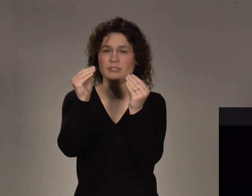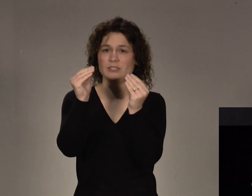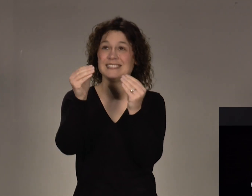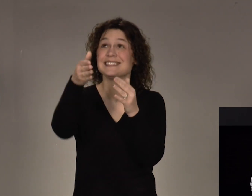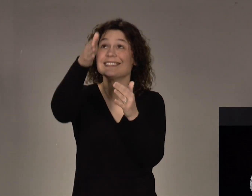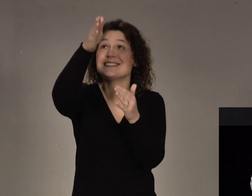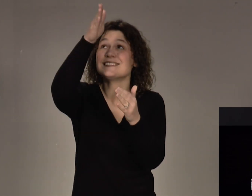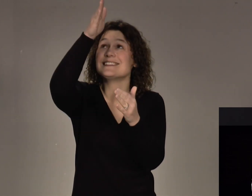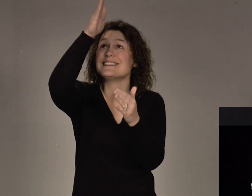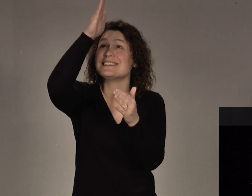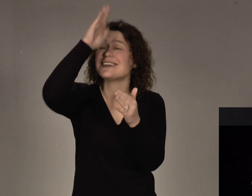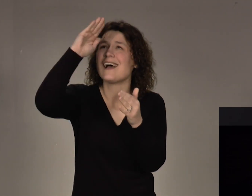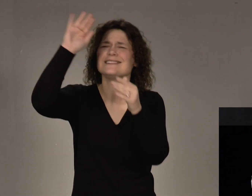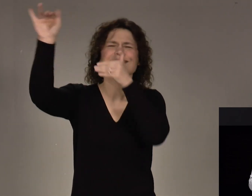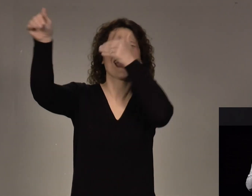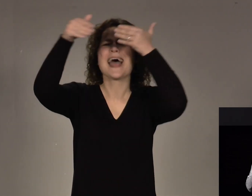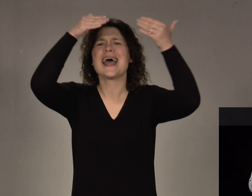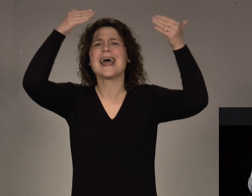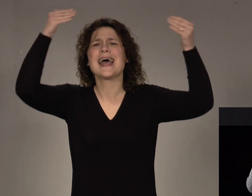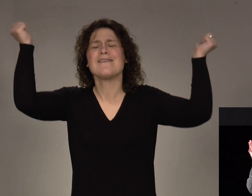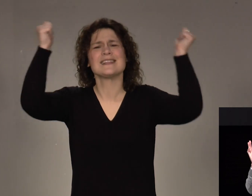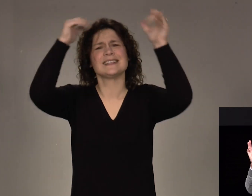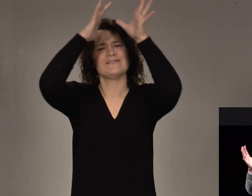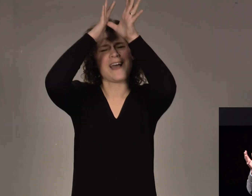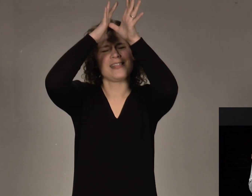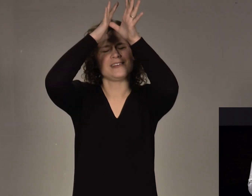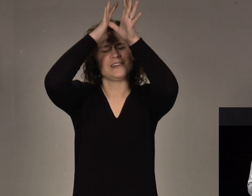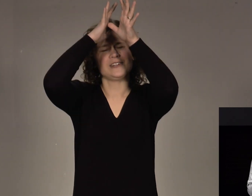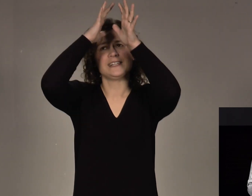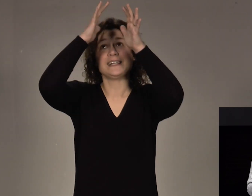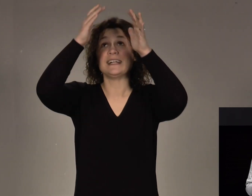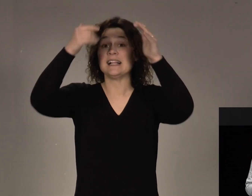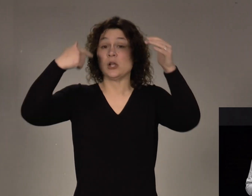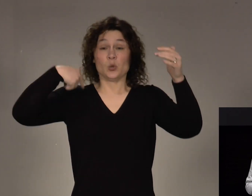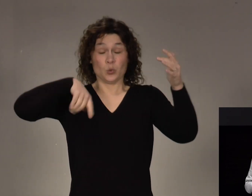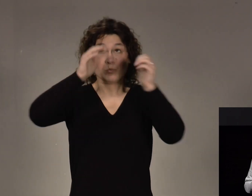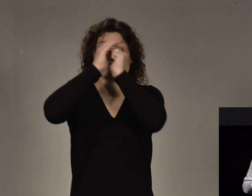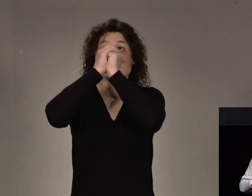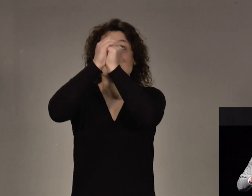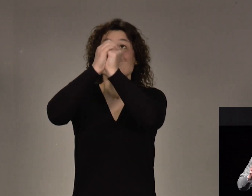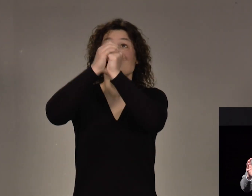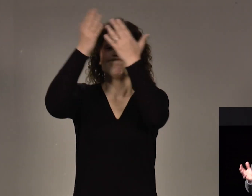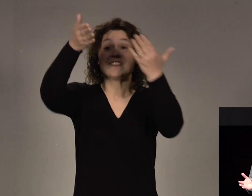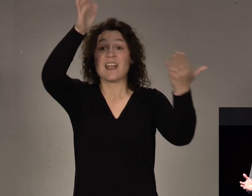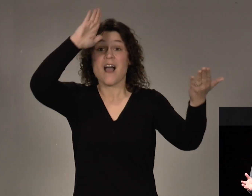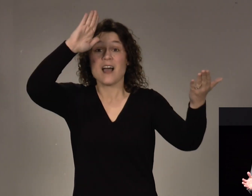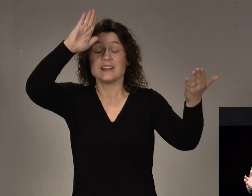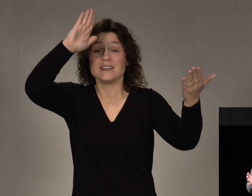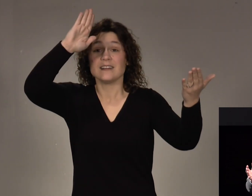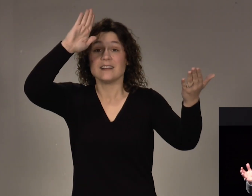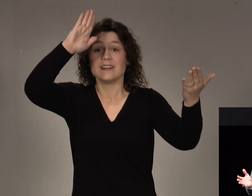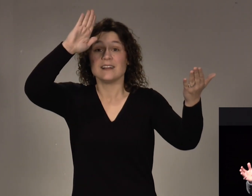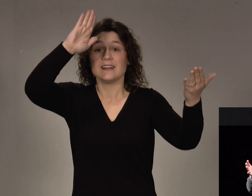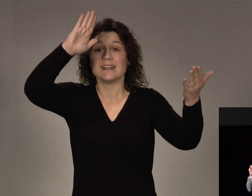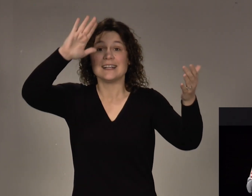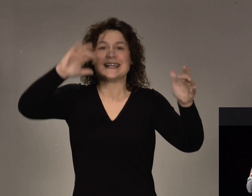is a Heavenly Father. The God we worship is not the God that Dorothy Sayers